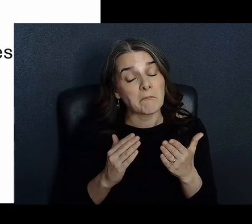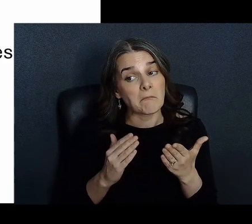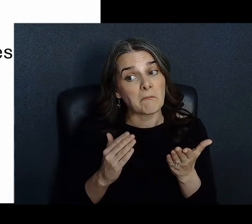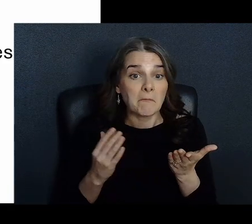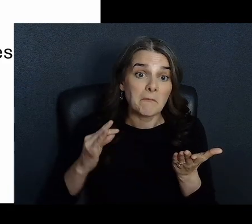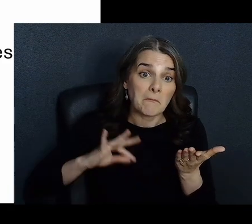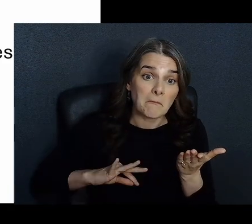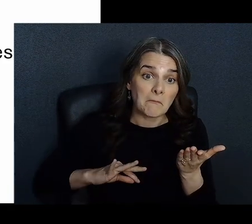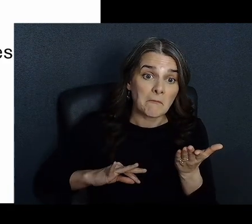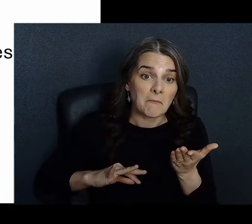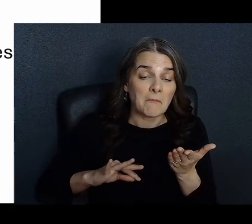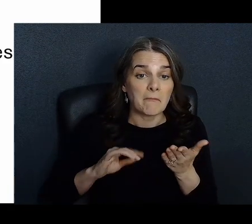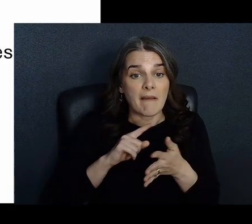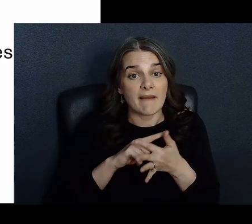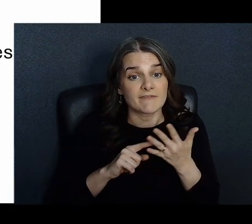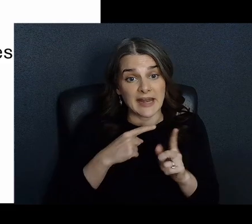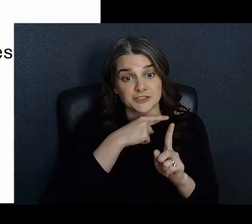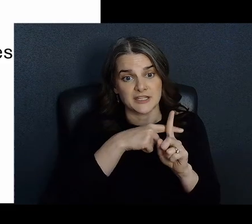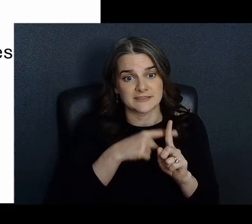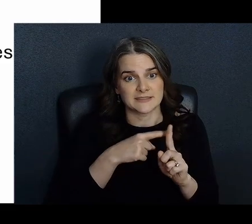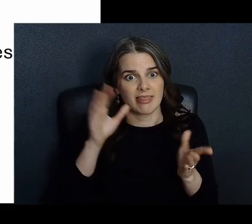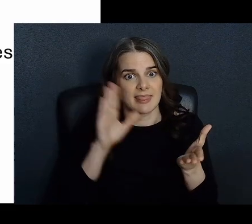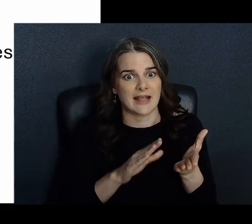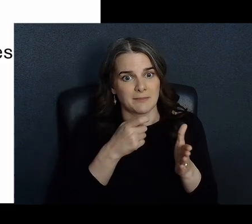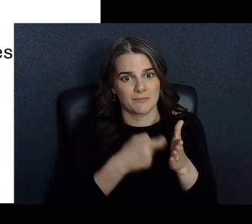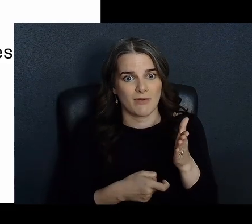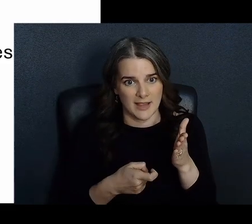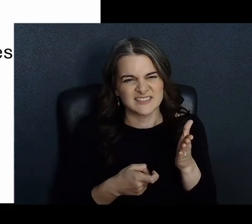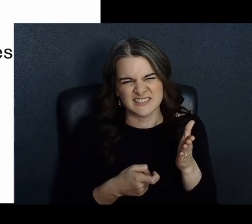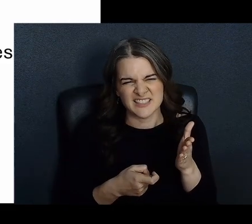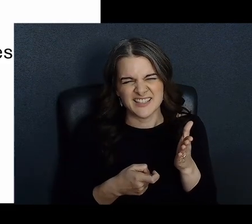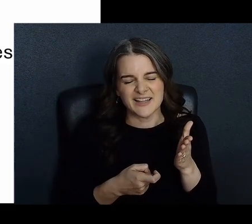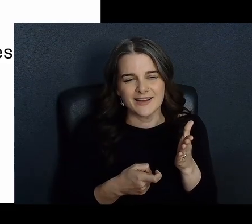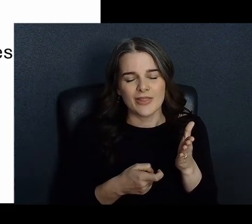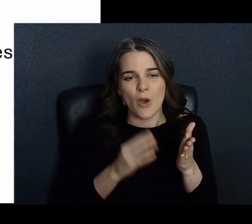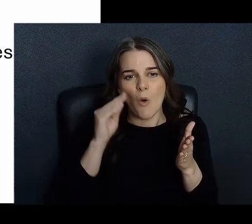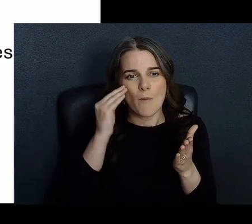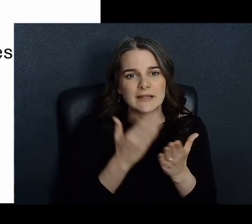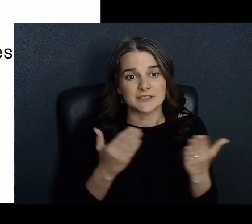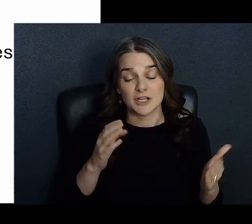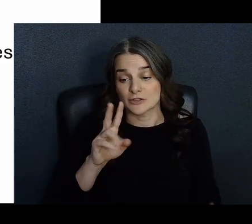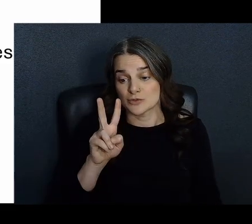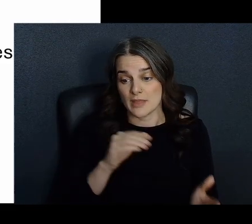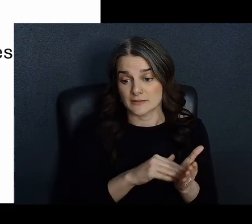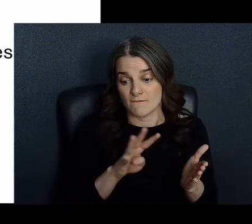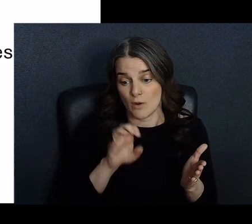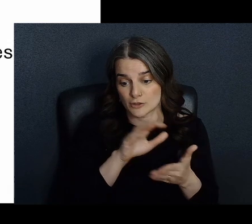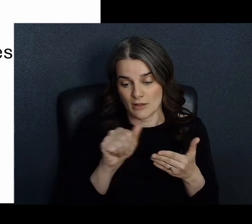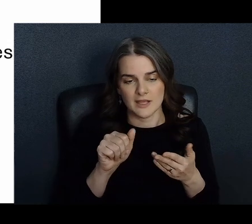These are the home edition, and that was $2,400. You can buy a professional edition for $3,500.